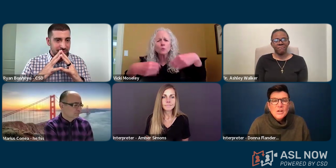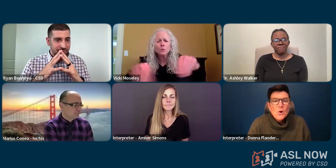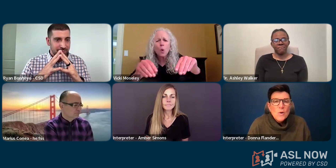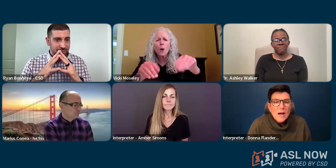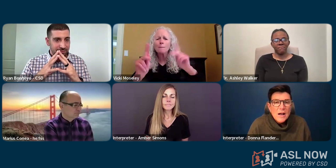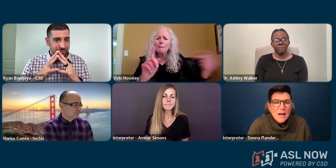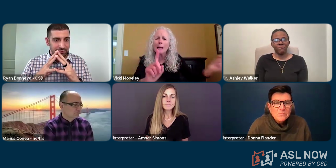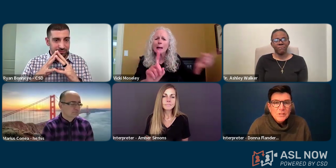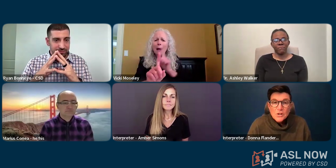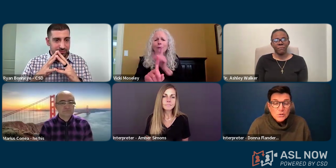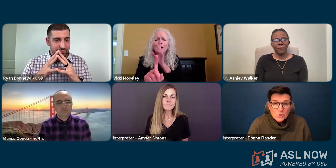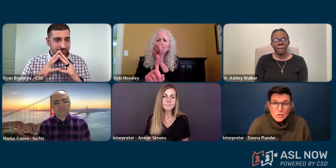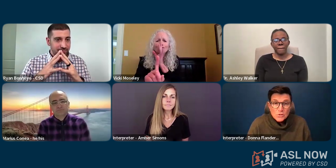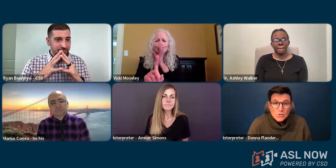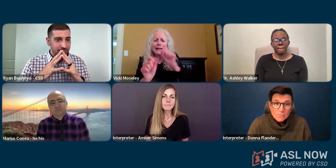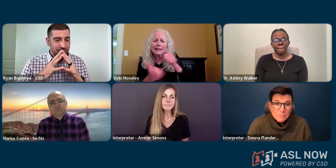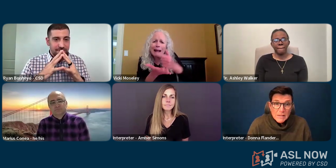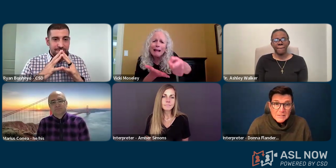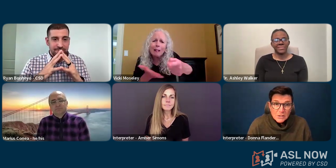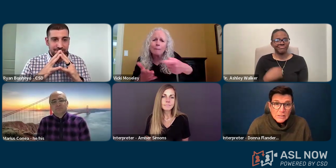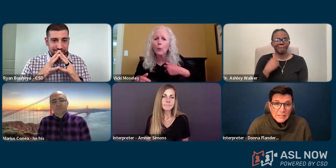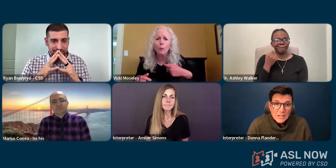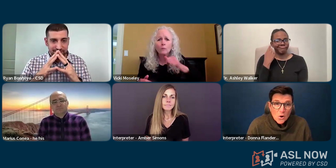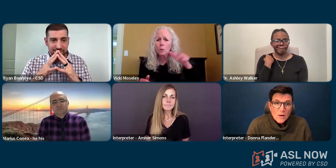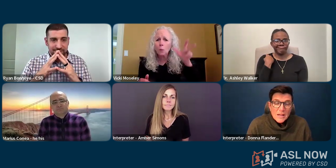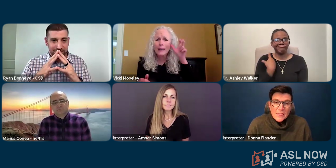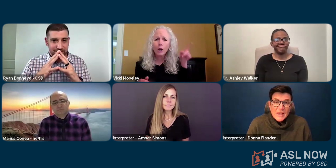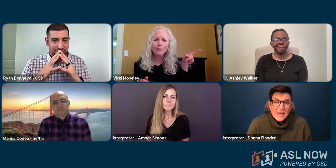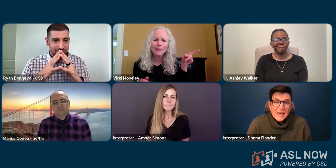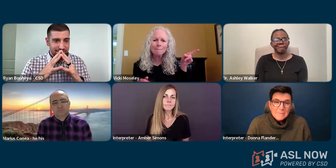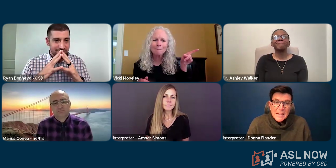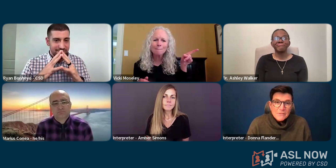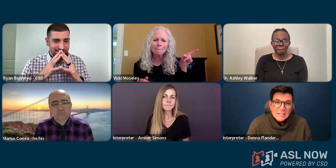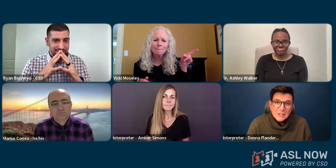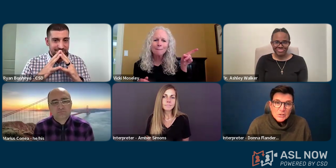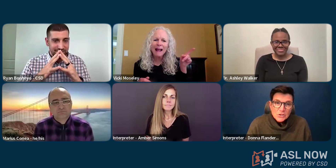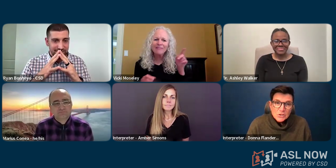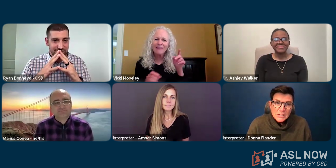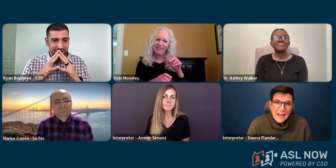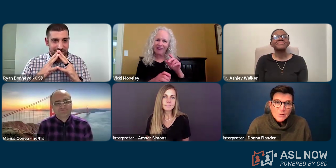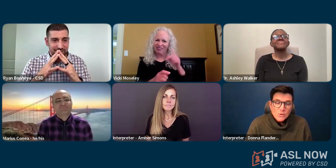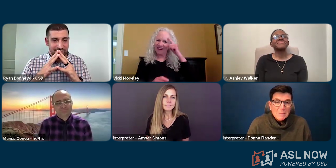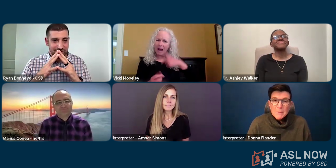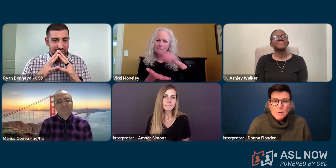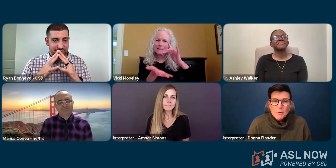And so, you know, you don't necessarily know that I'm deaf until you start to interact with me.